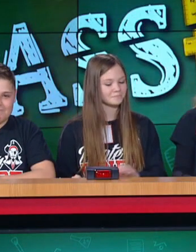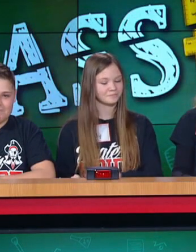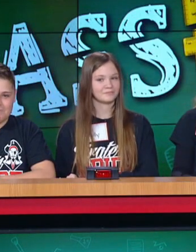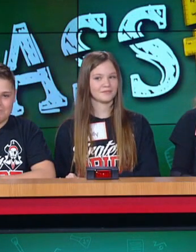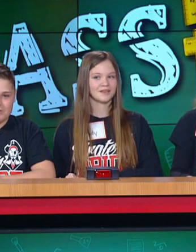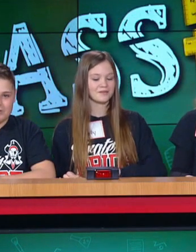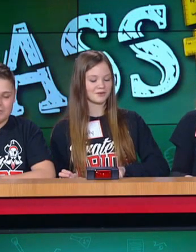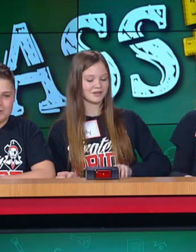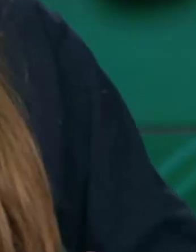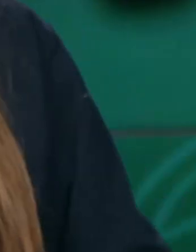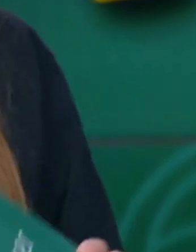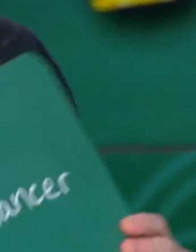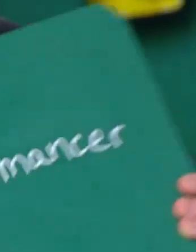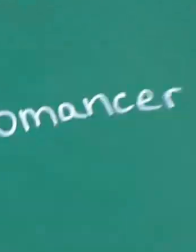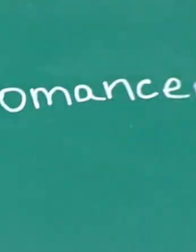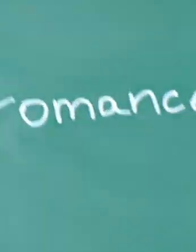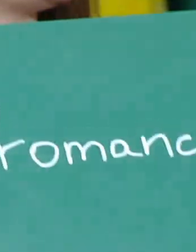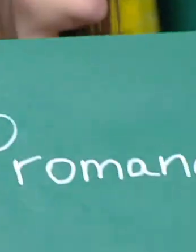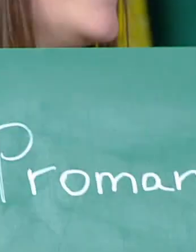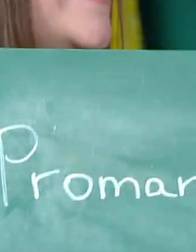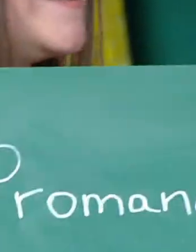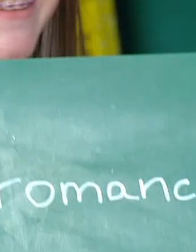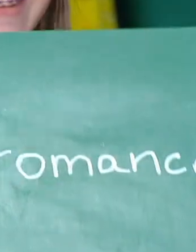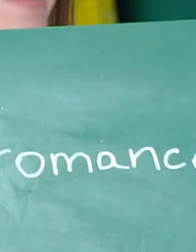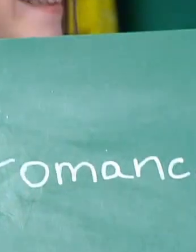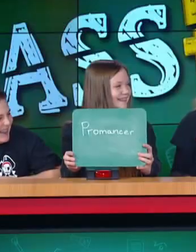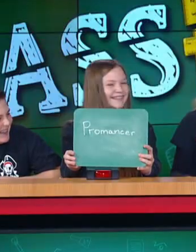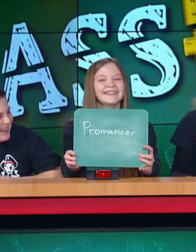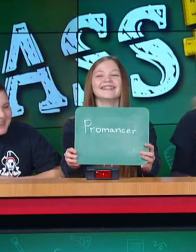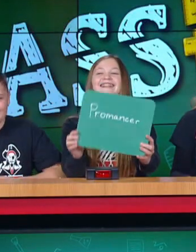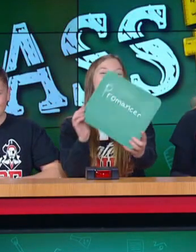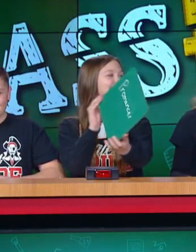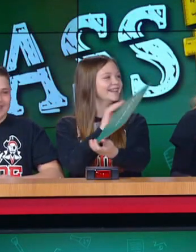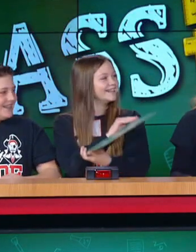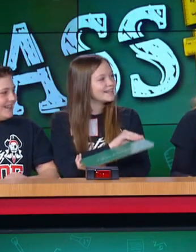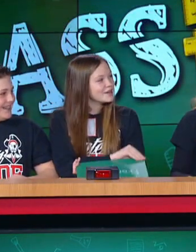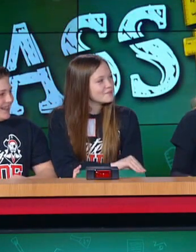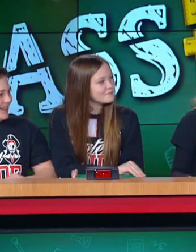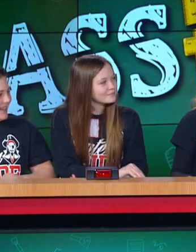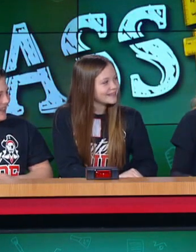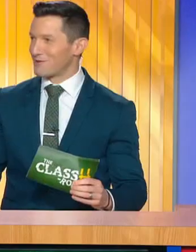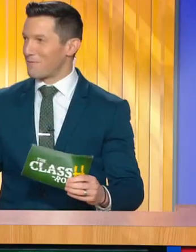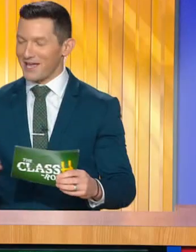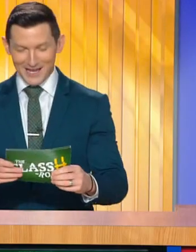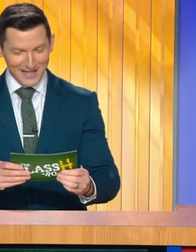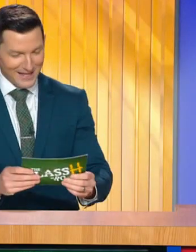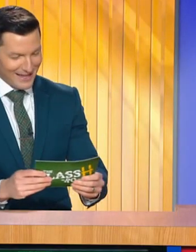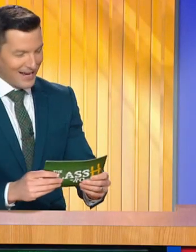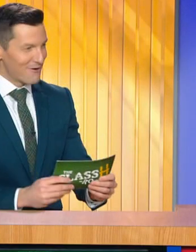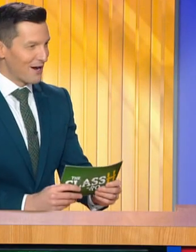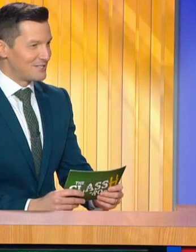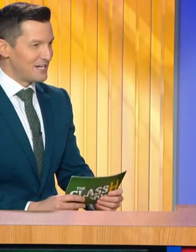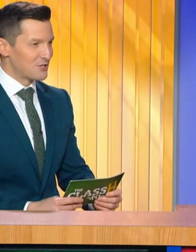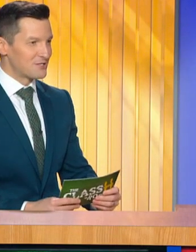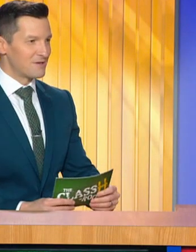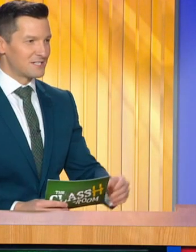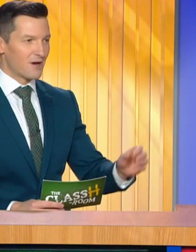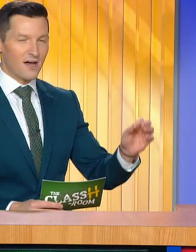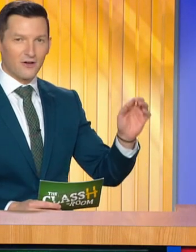TEACHER, PAL. >>> IN THE POK'EMON FRANCHISE, WHAT IS THE JOB TITLE SHARED BY IN THE POK'EMON FRANCHISE, WHAT IS THE JOB TITLE SHARED BY BIRCH OAK AND SICK MORE? WHAT IS THE JOB TITLE SHARED BY BIRCH OAK AND SICK MORE? >> STUDENTS WE GO TO YOU.